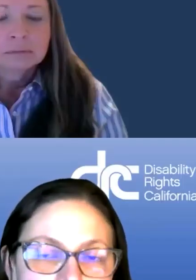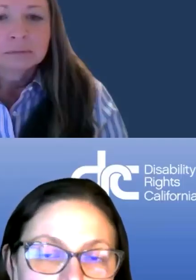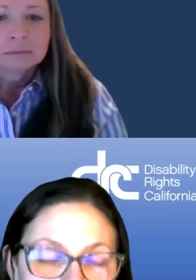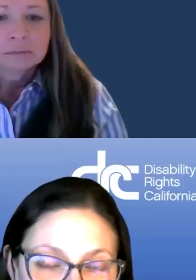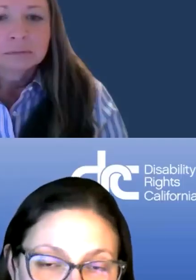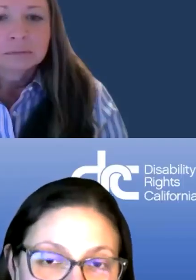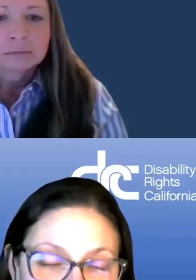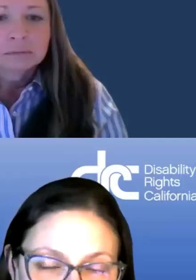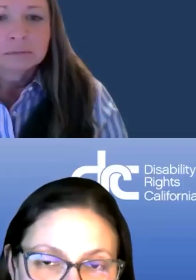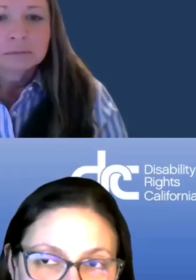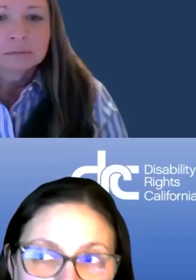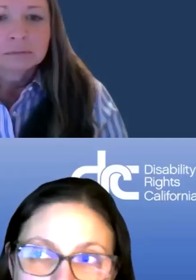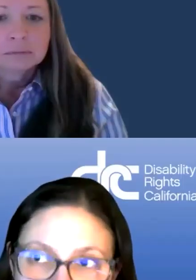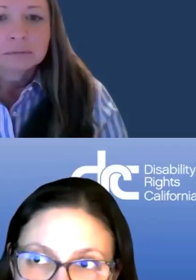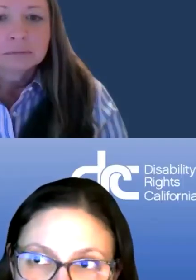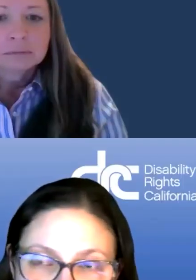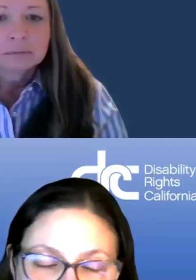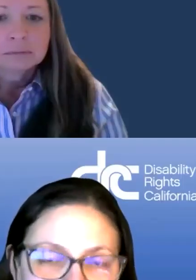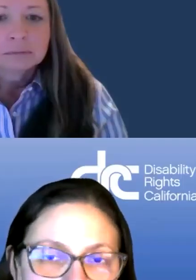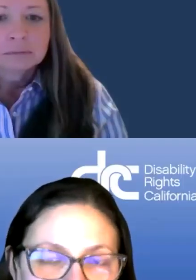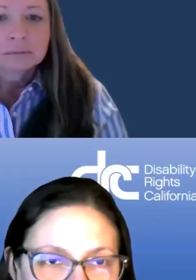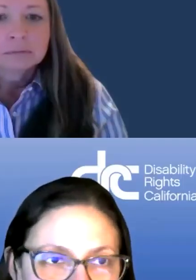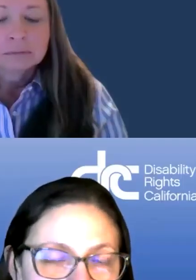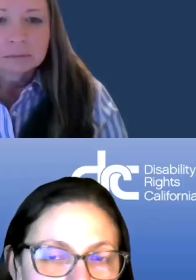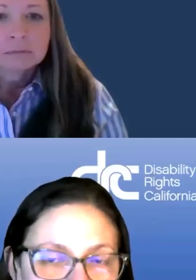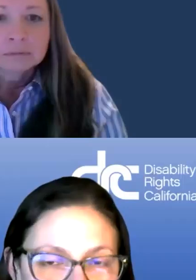And we will share links to the press release as well as to